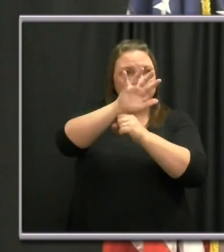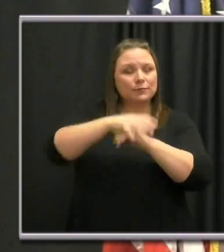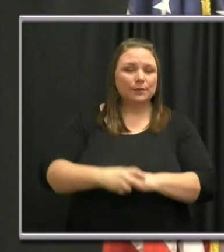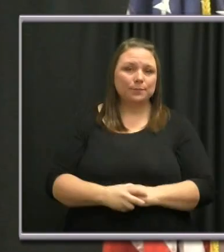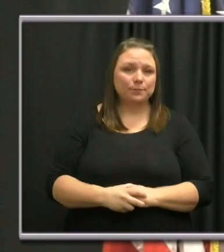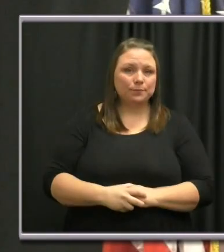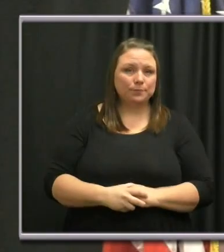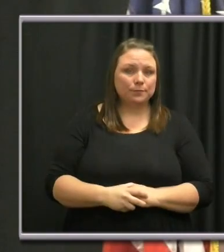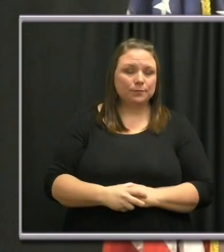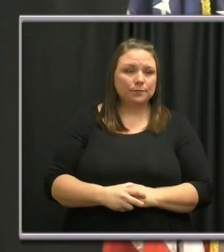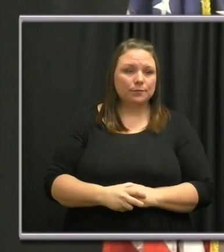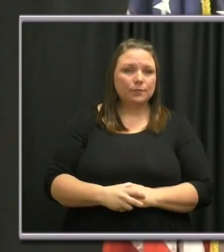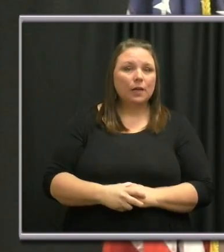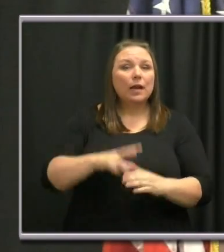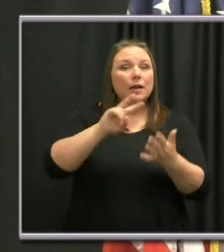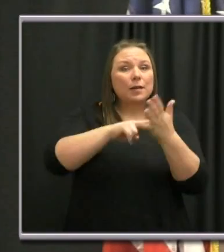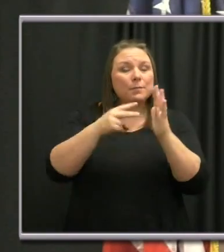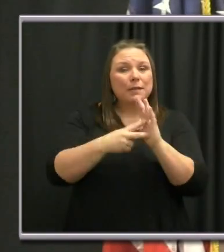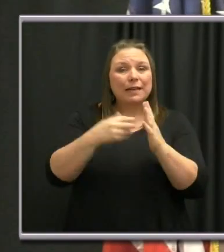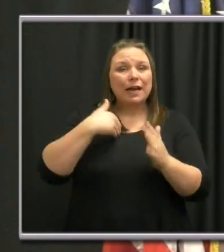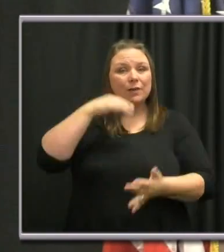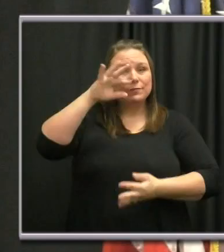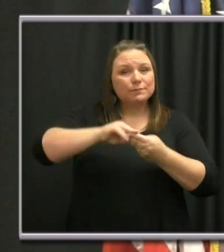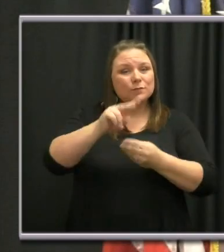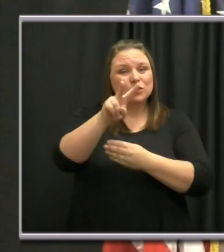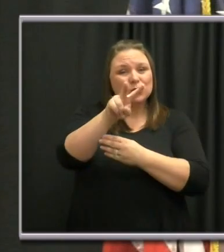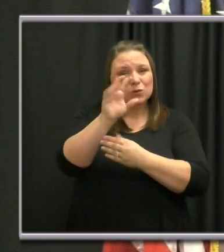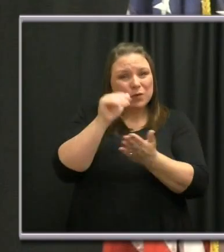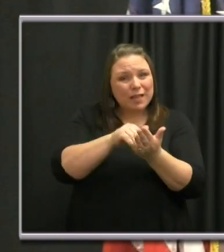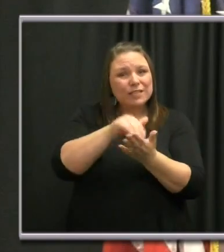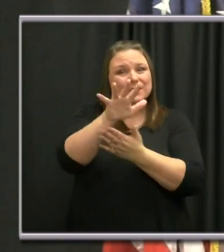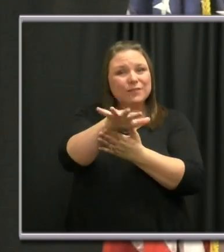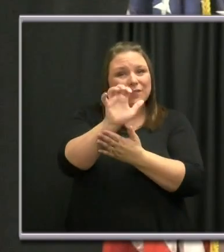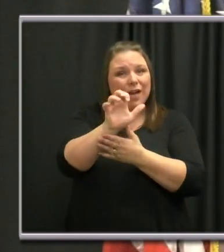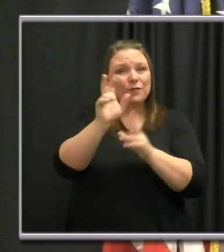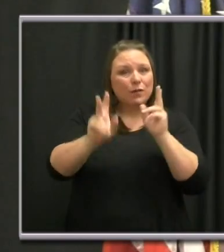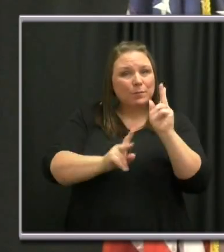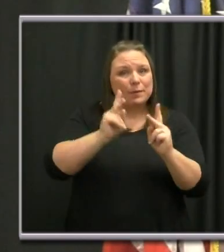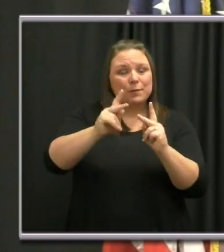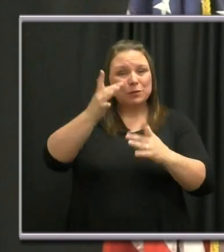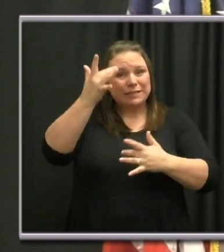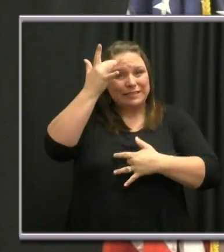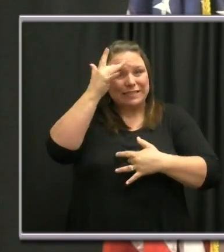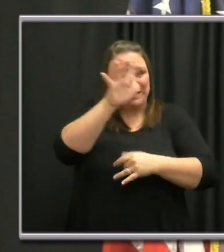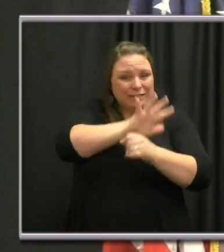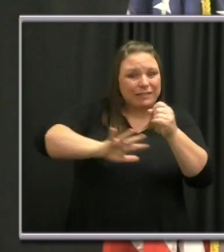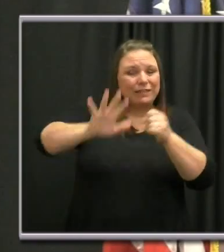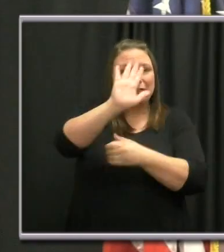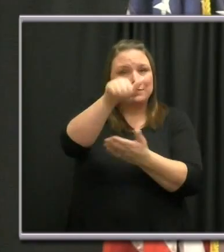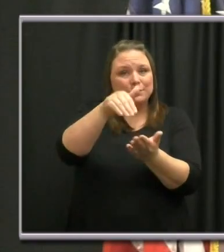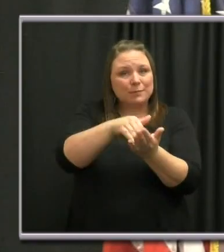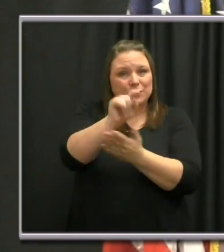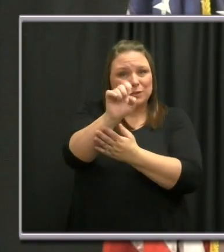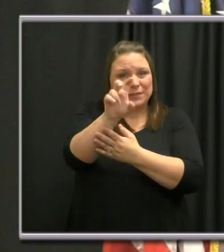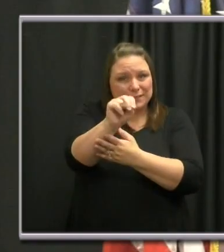ONE THOUSAND TWO HUNDRED FORTY THREE CONFIRMED CASES IN OUR SURROUNDING COUNTIES. THIS MEANS THAT THERE ARE NEARLY TWO